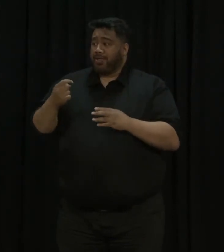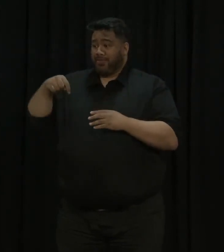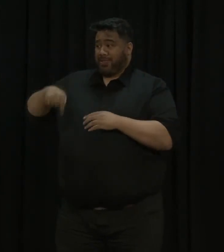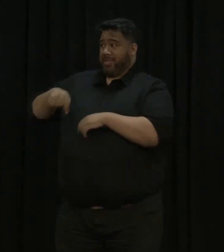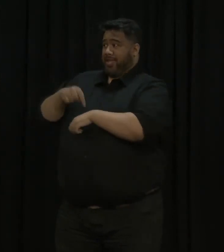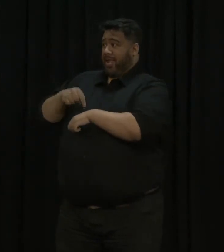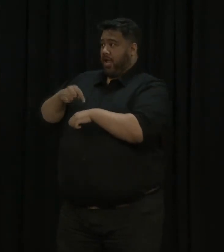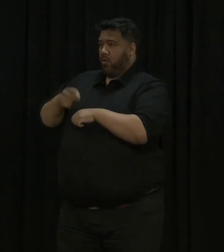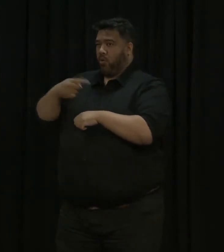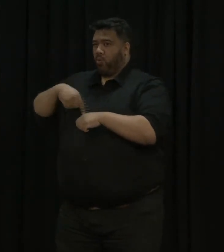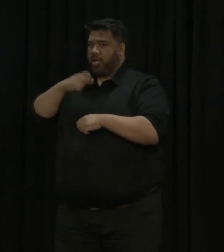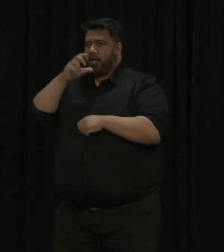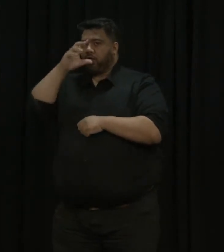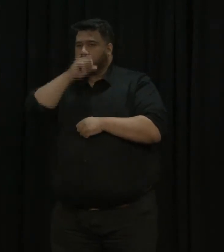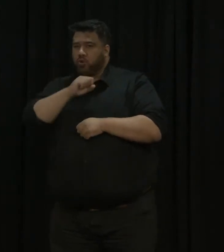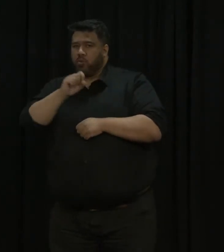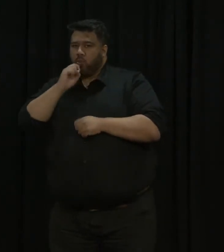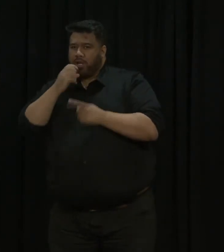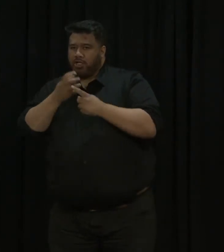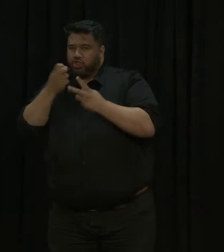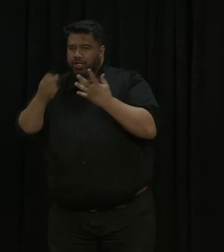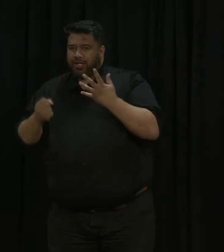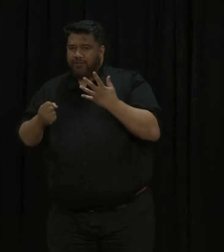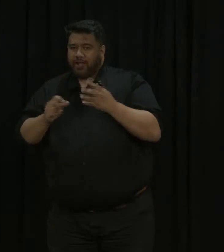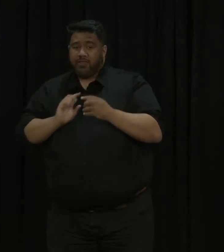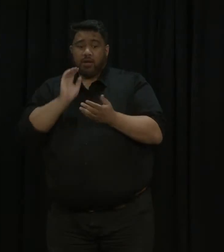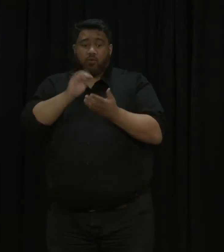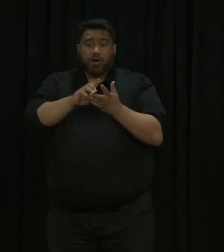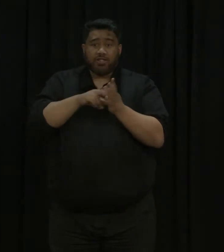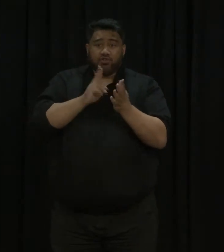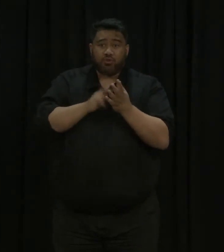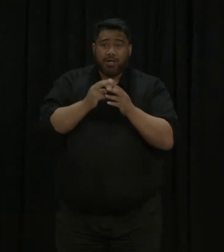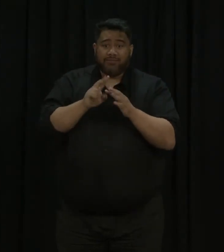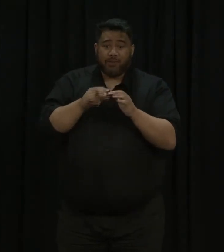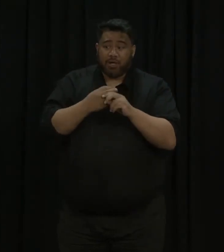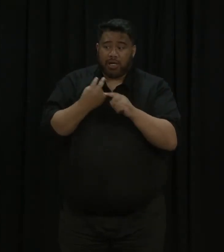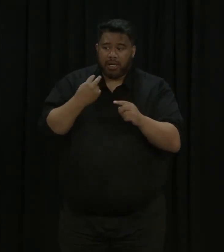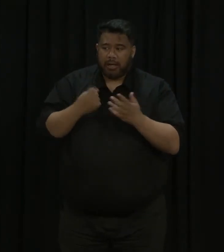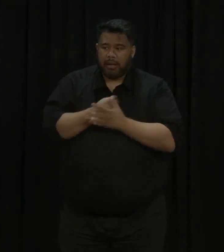to the start of next year,